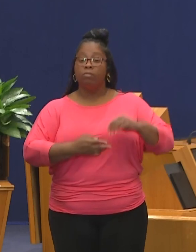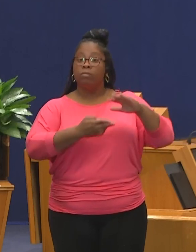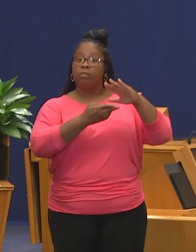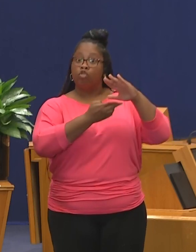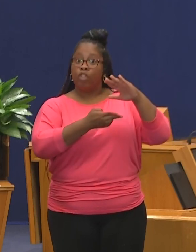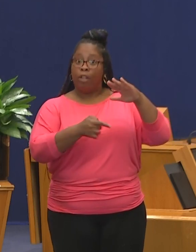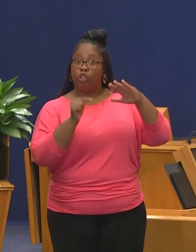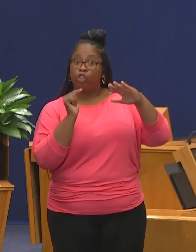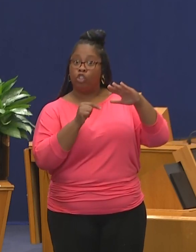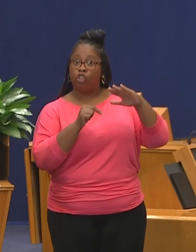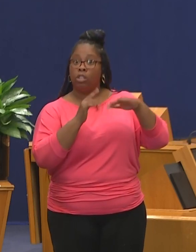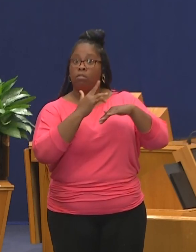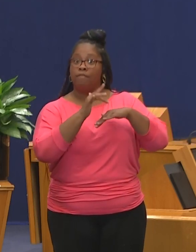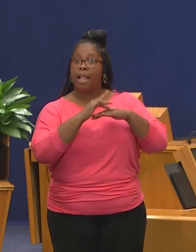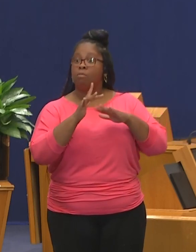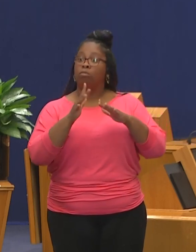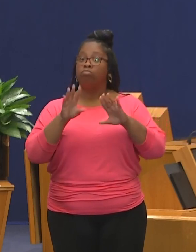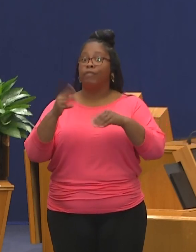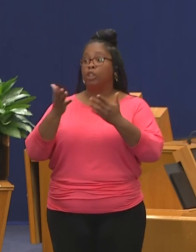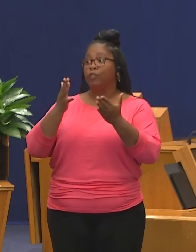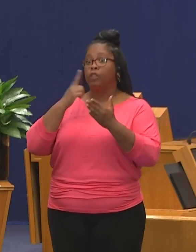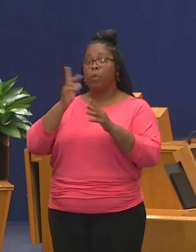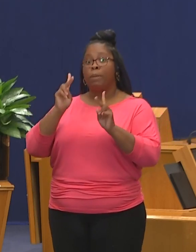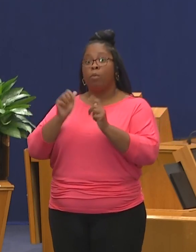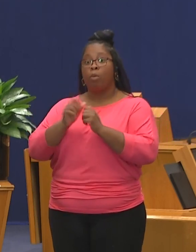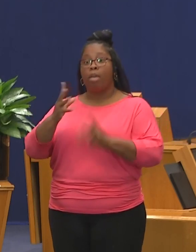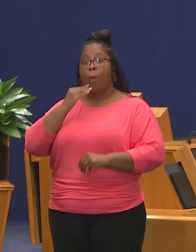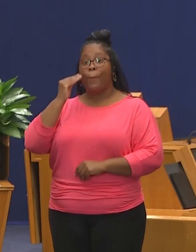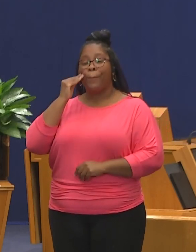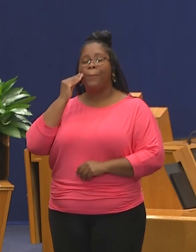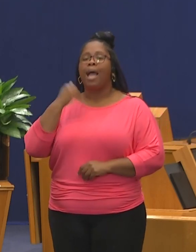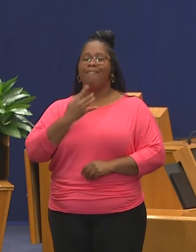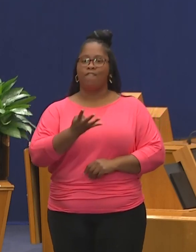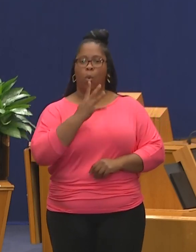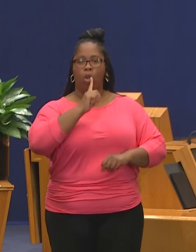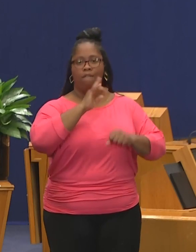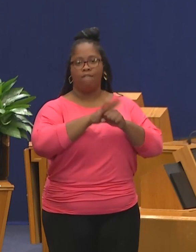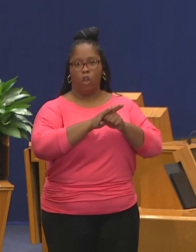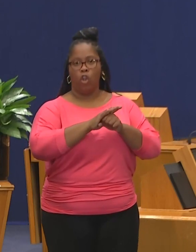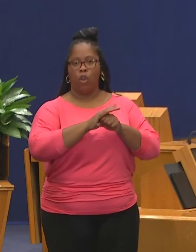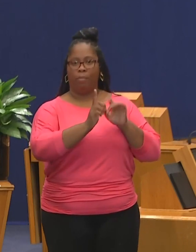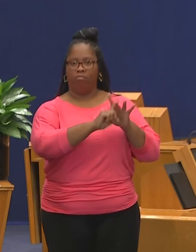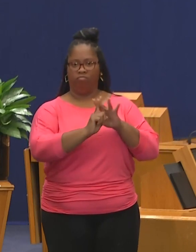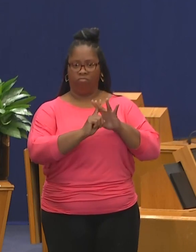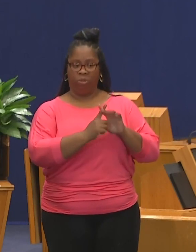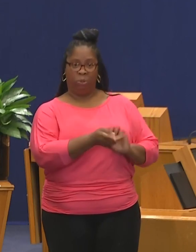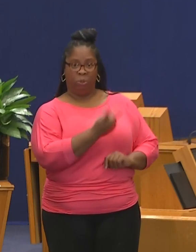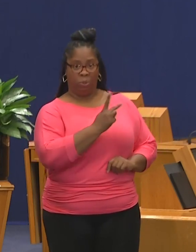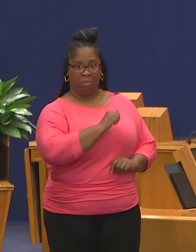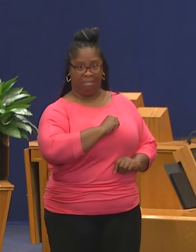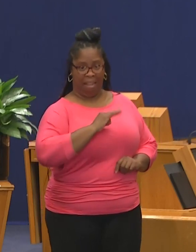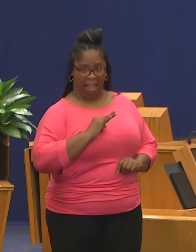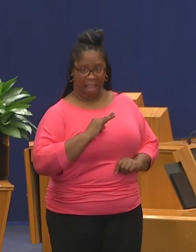IN THE SHELTERS THAT ARE SERVING PEOPLE EXPERIENCING HOMELESSNESS, WE HAVE FOUR